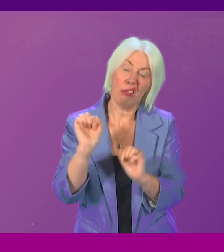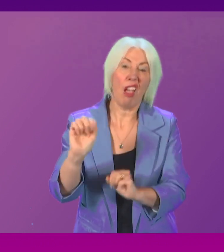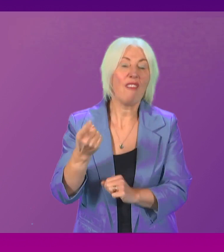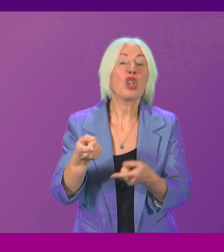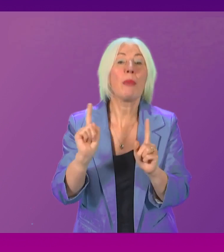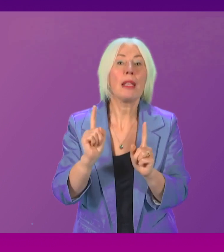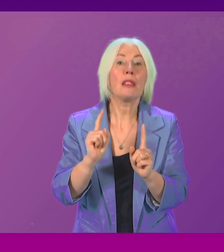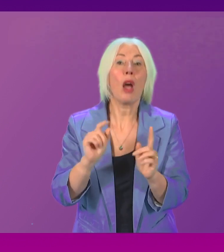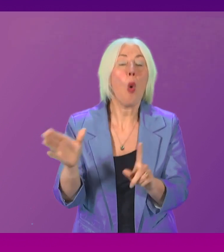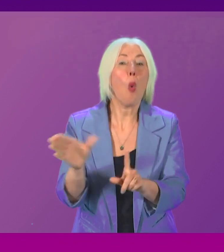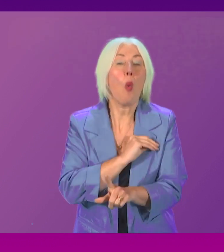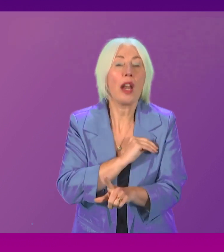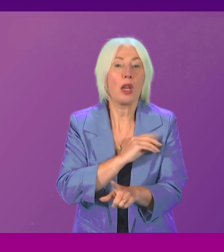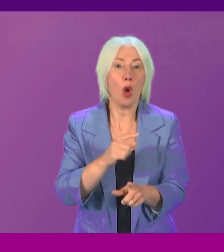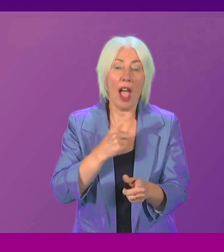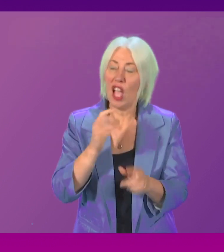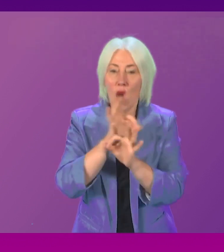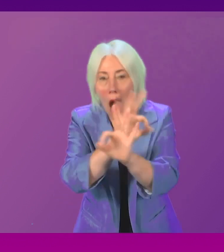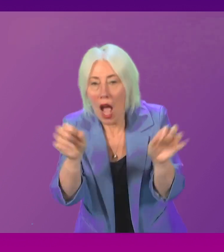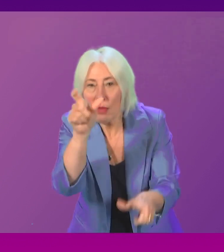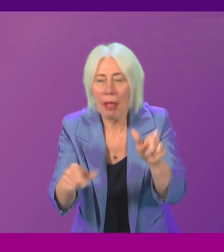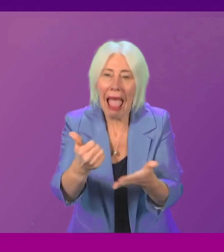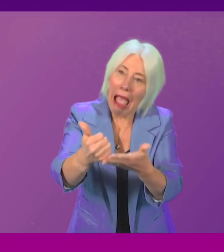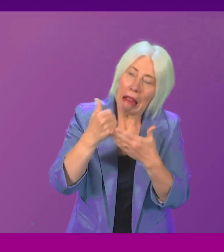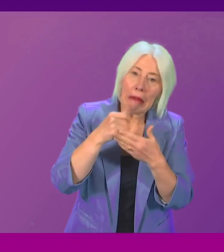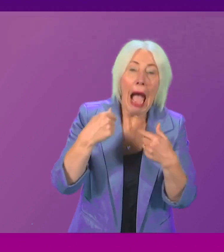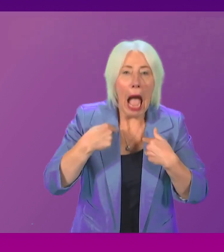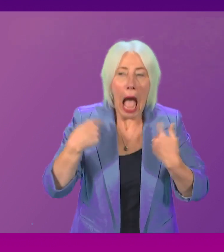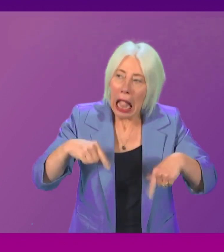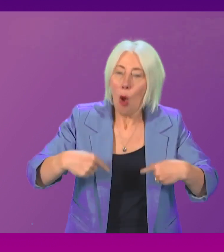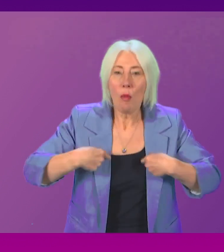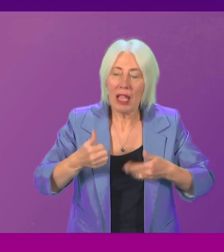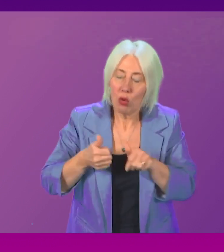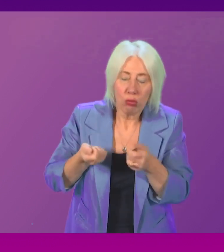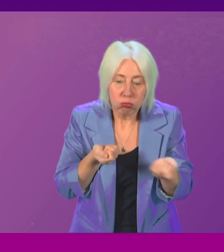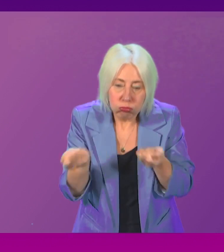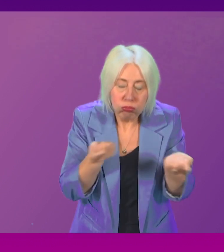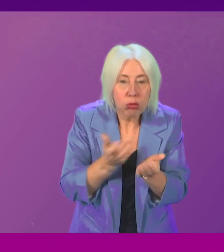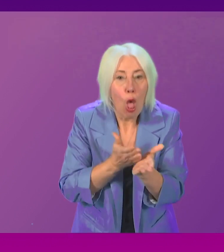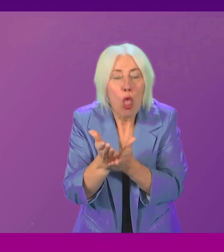appeal to steer the country through the Covid pandemic and recovery. That recovery has not even started.